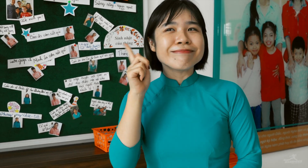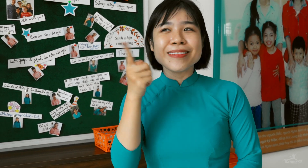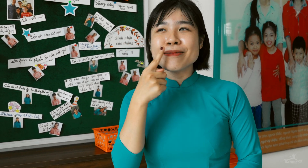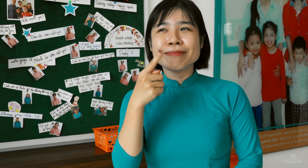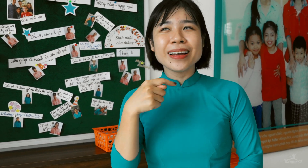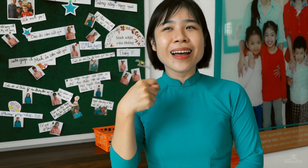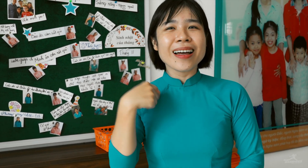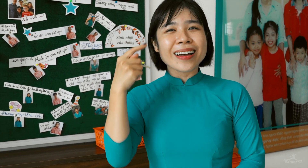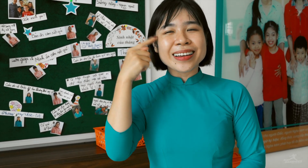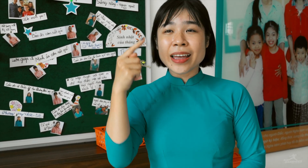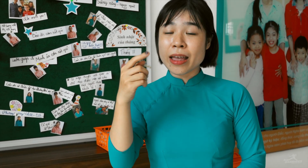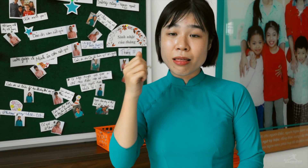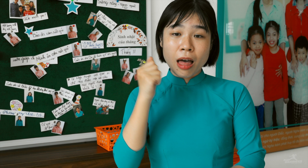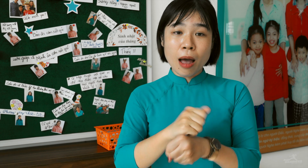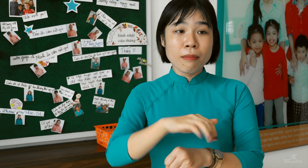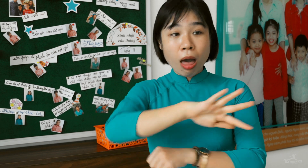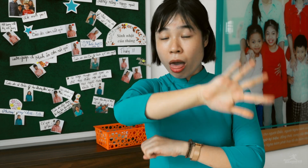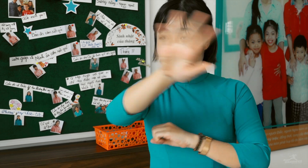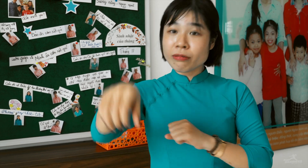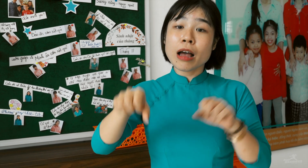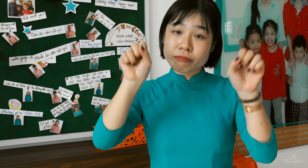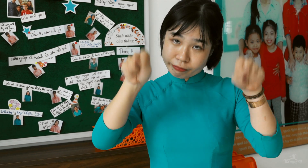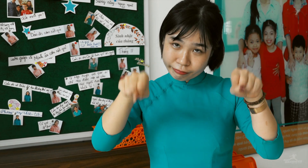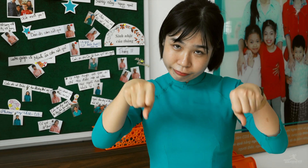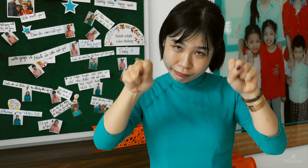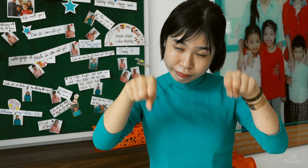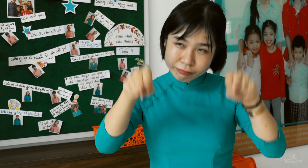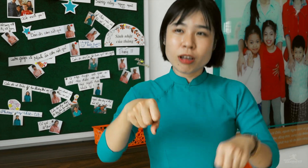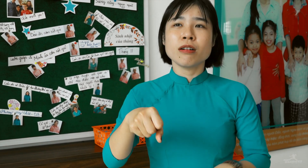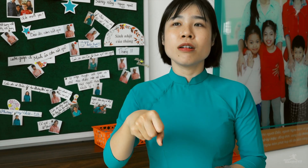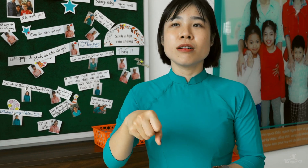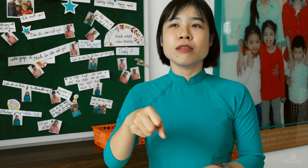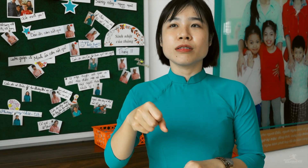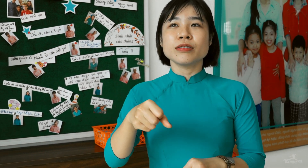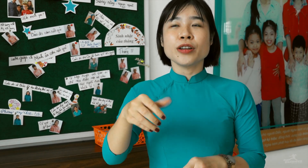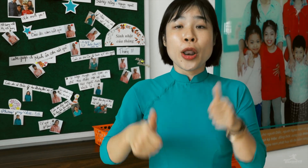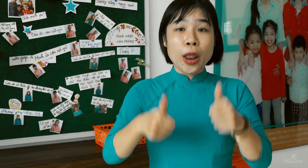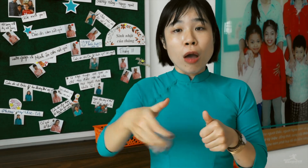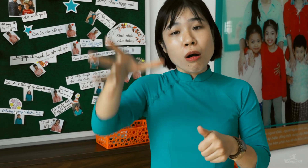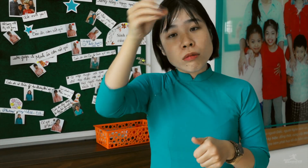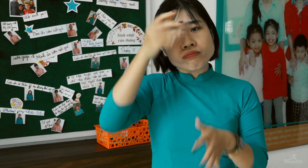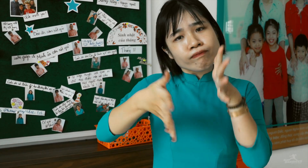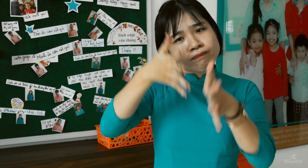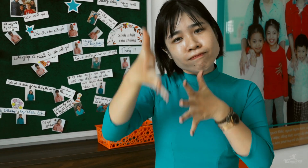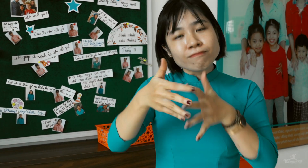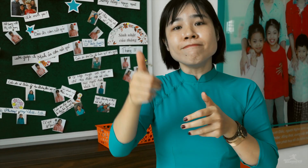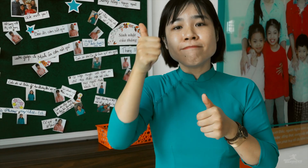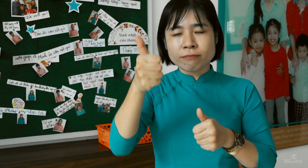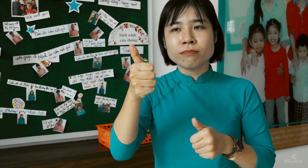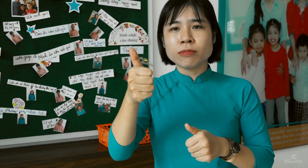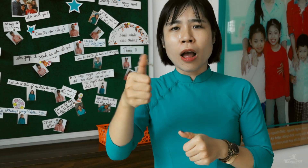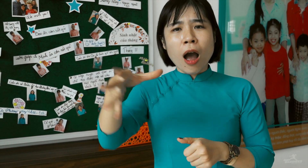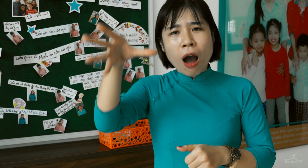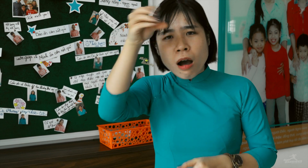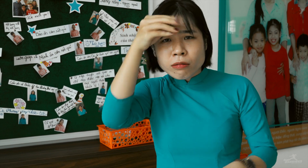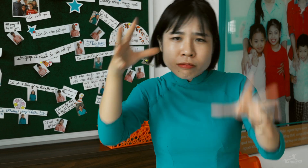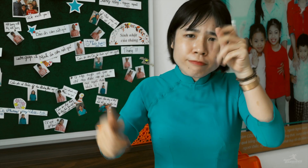I think deaf people can benefit everyone.